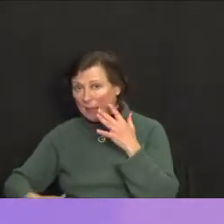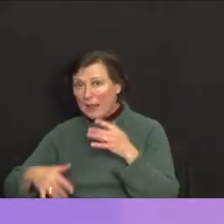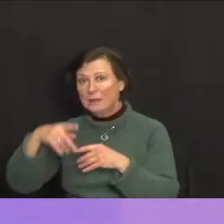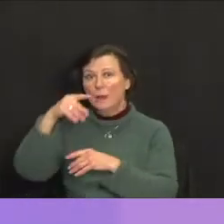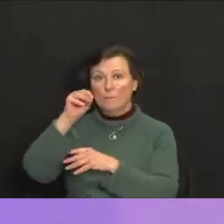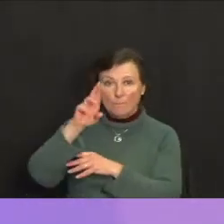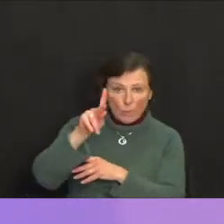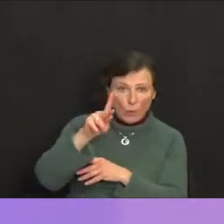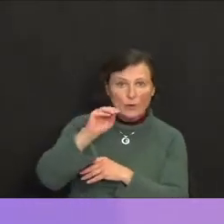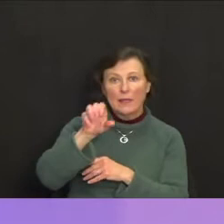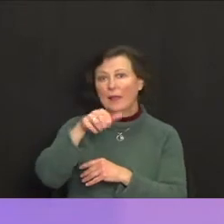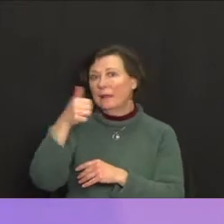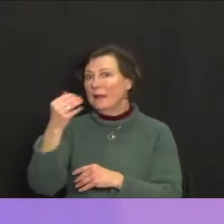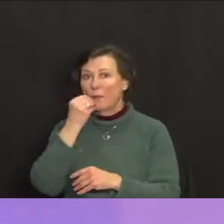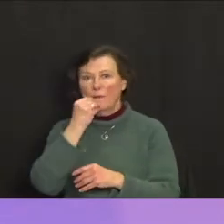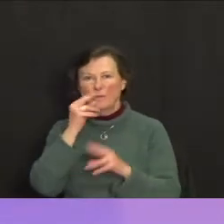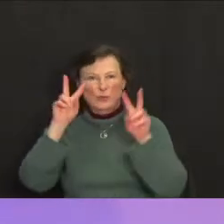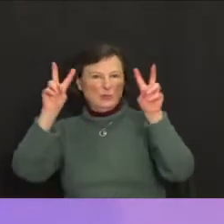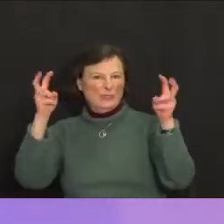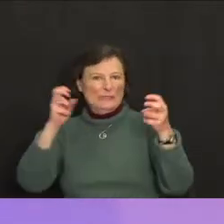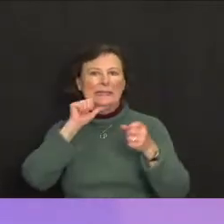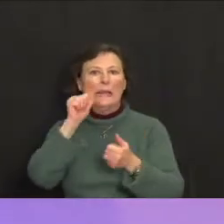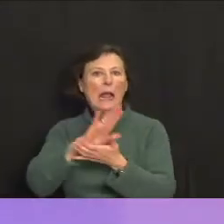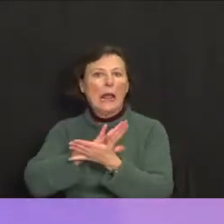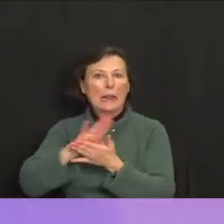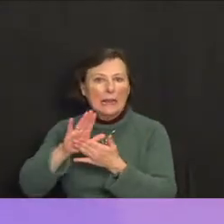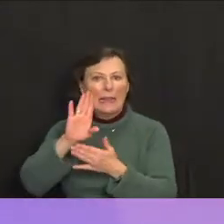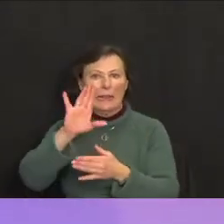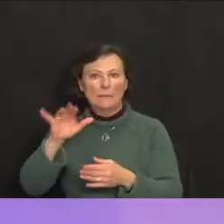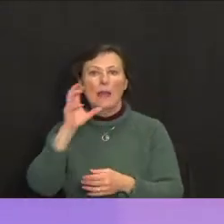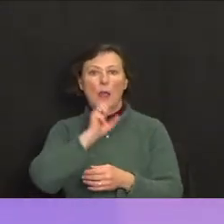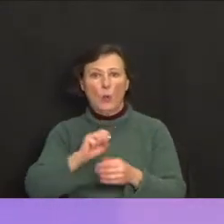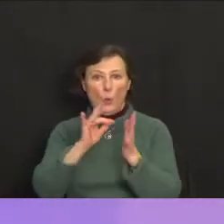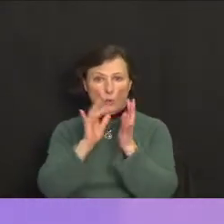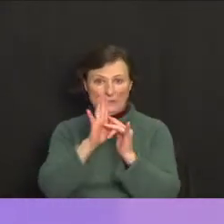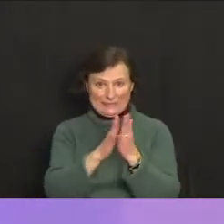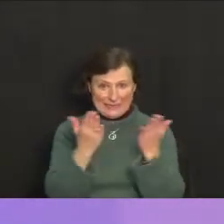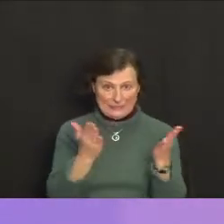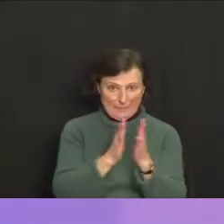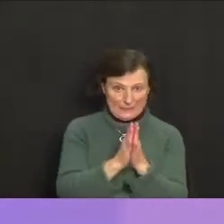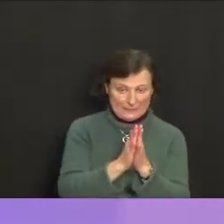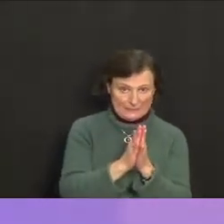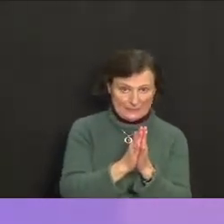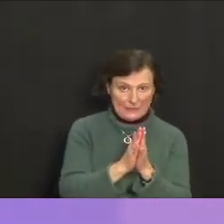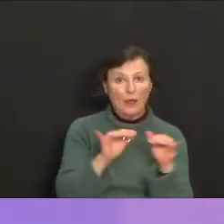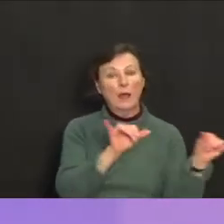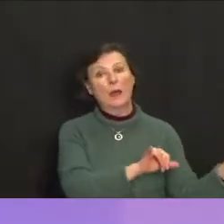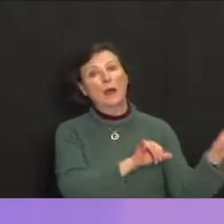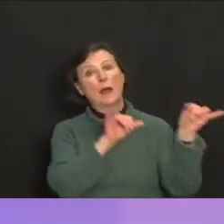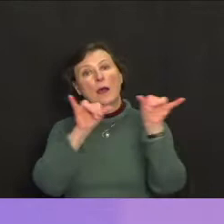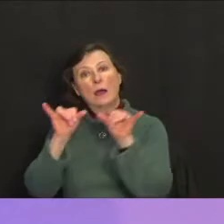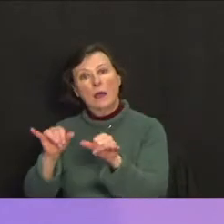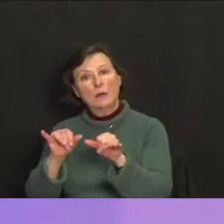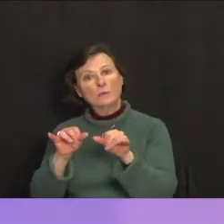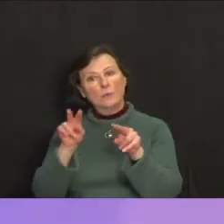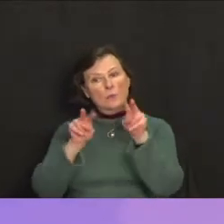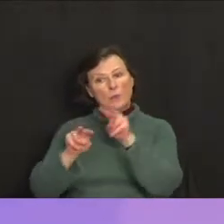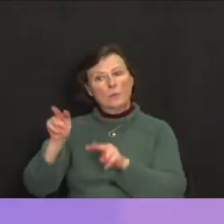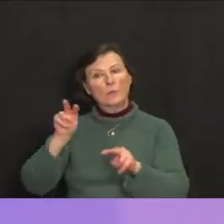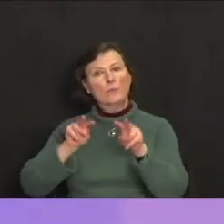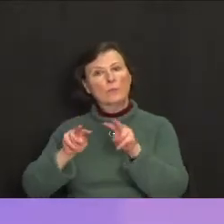foods deemed unclean by the Old Testament, they also began to observe that book's days of fasting